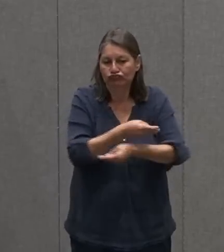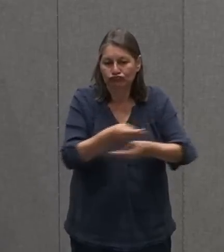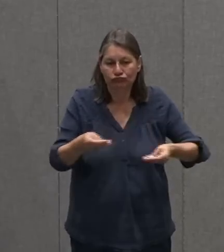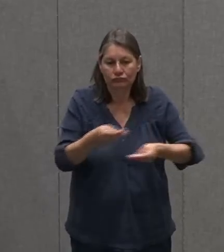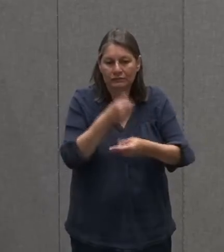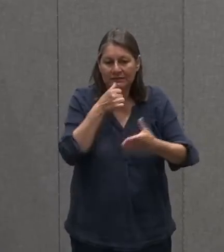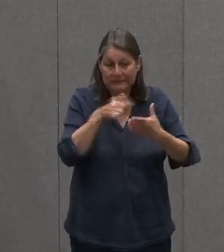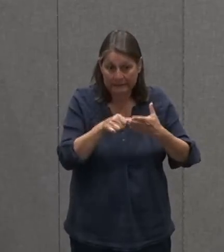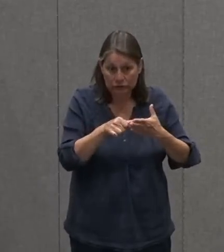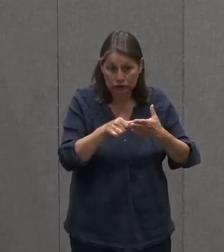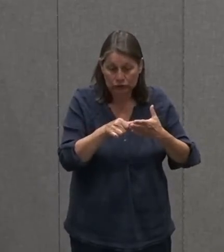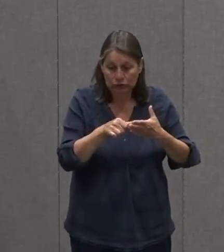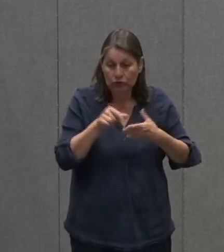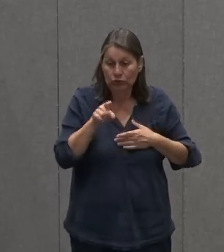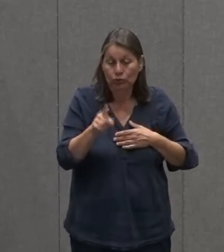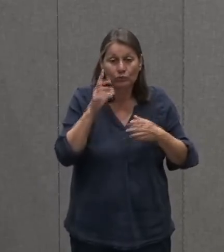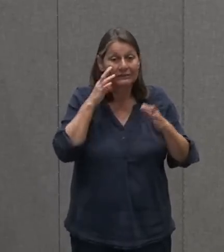So, that's the first information we're given.